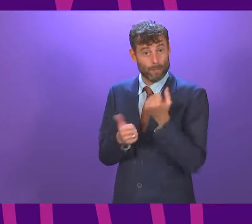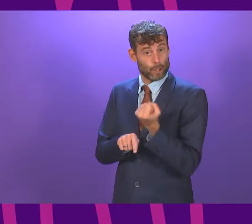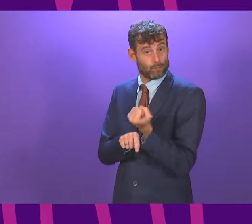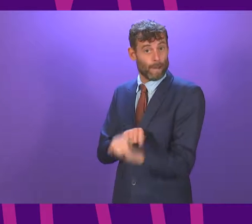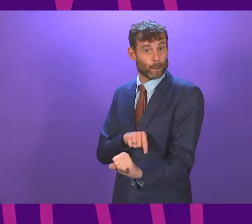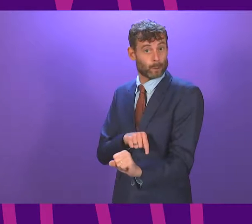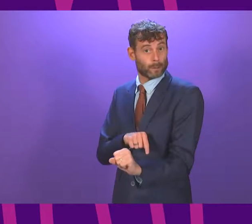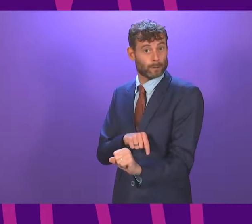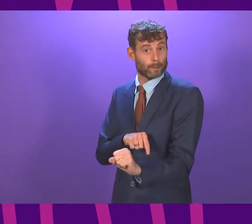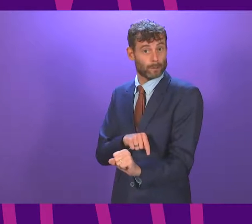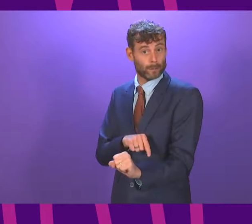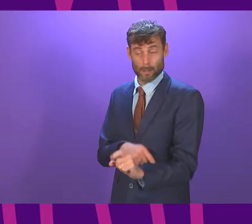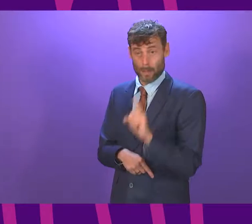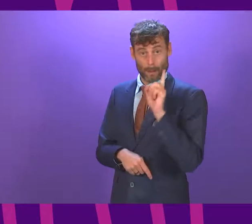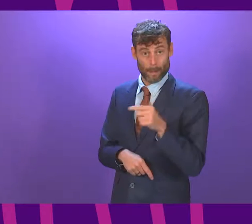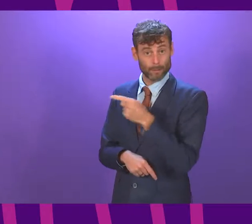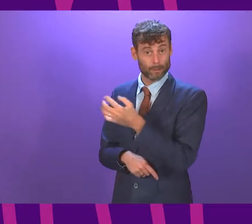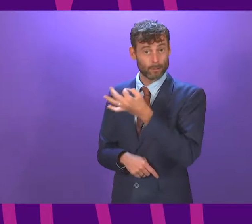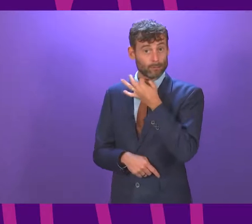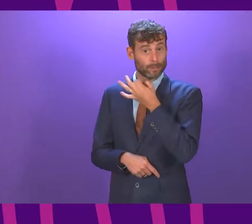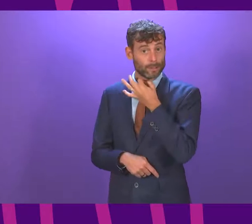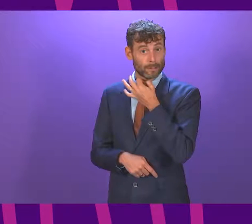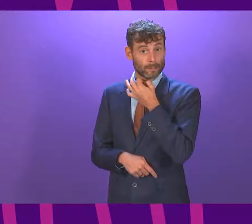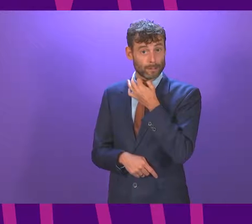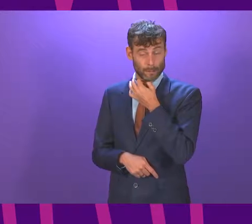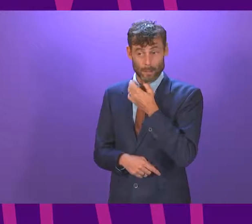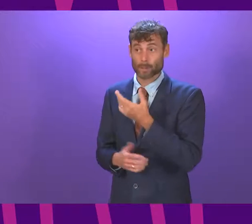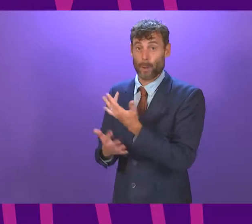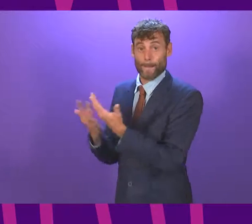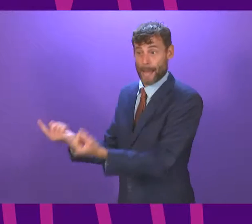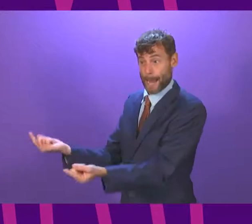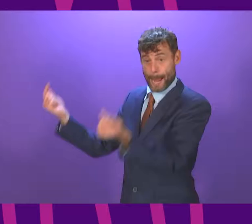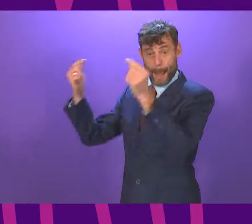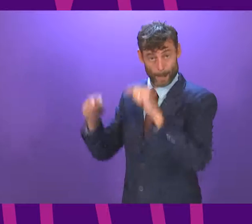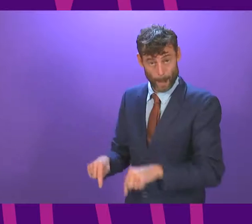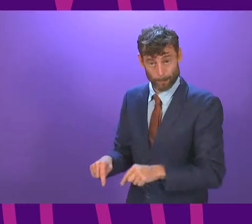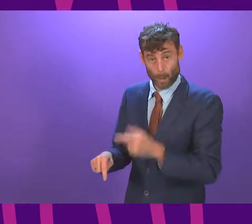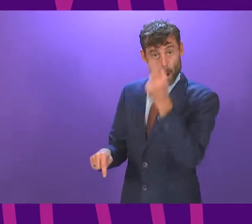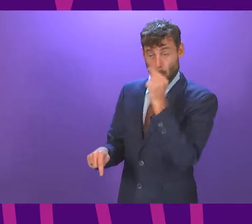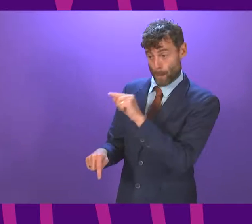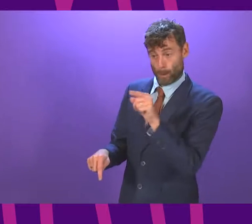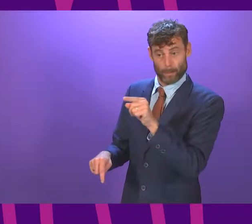still face, technically, the threat of deportation back to Afghanistan. Surely that situation cannot